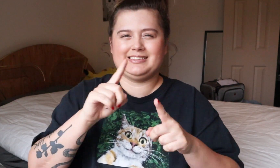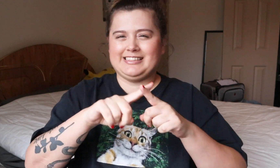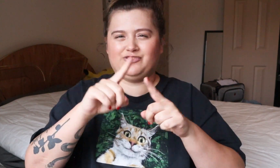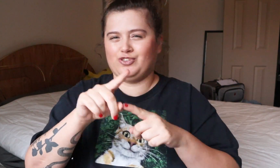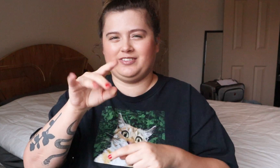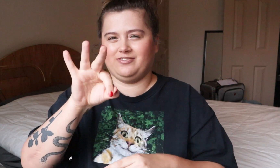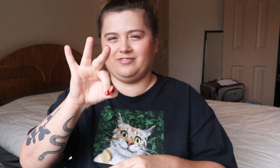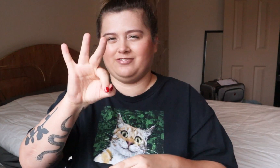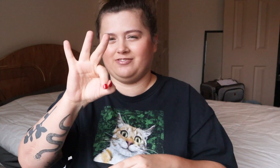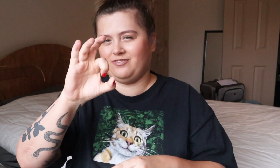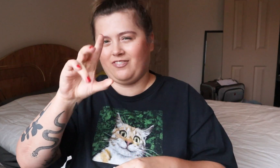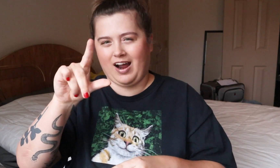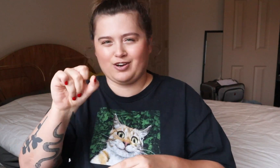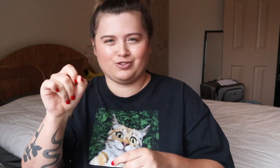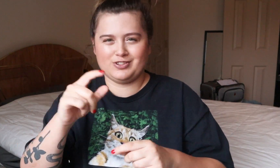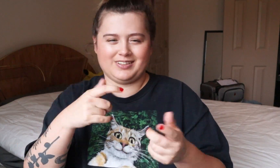Rather than make multiple files.